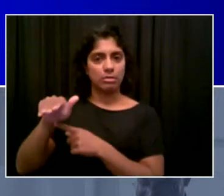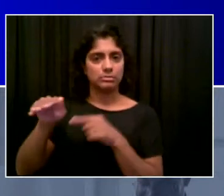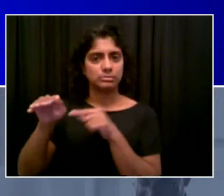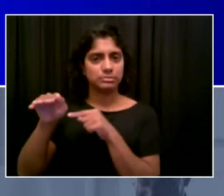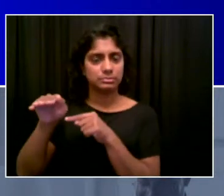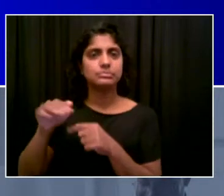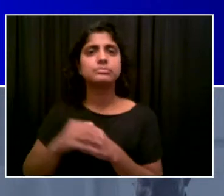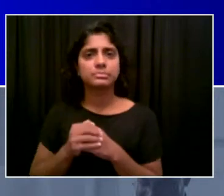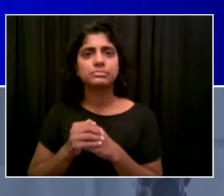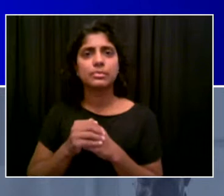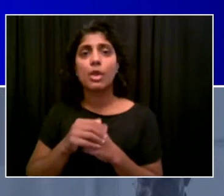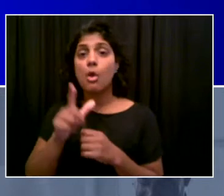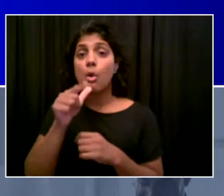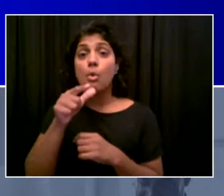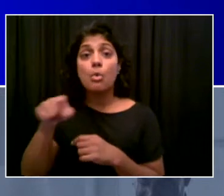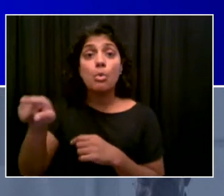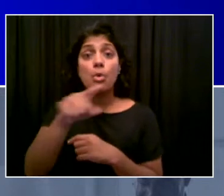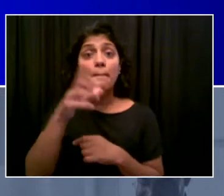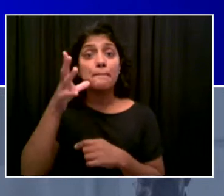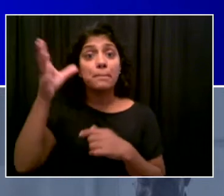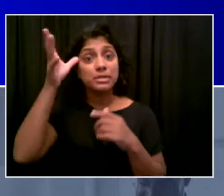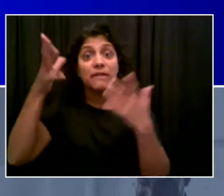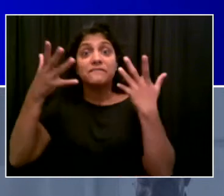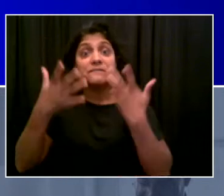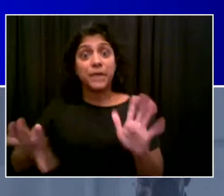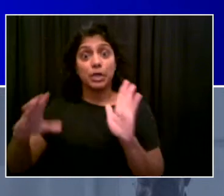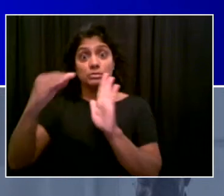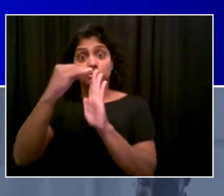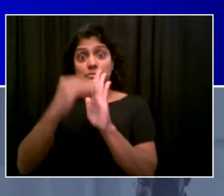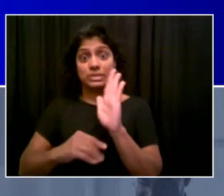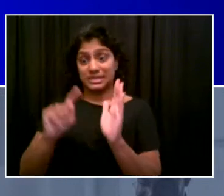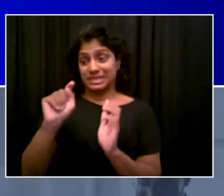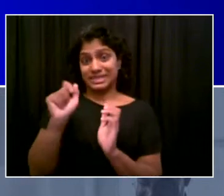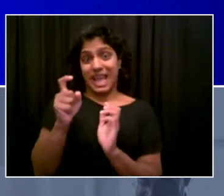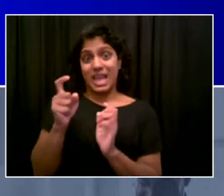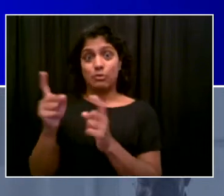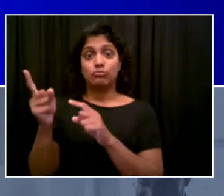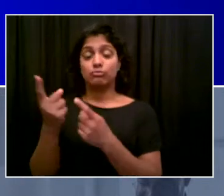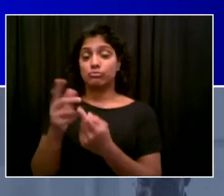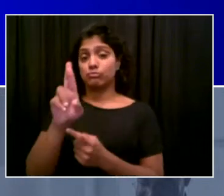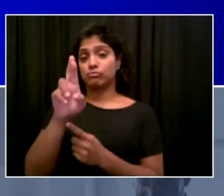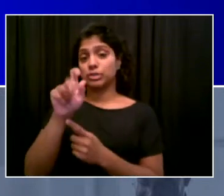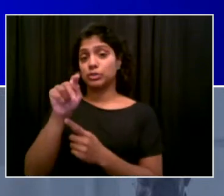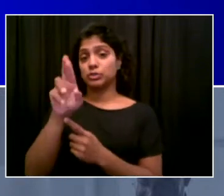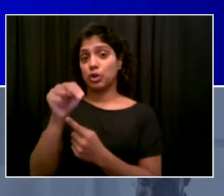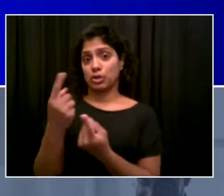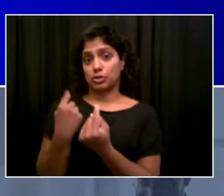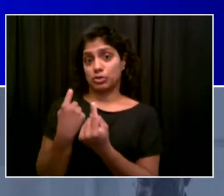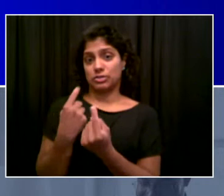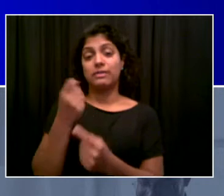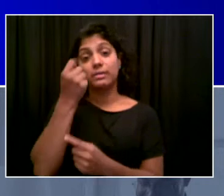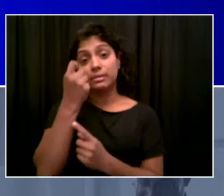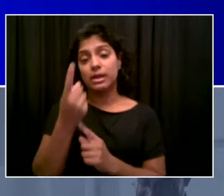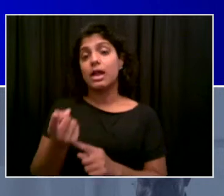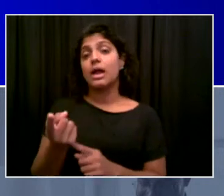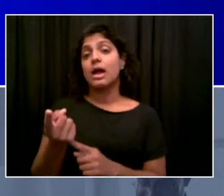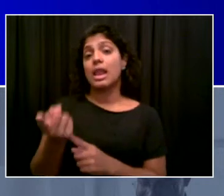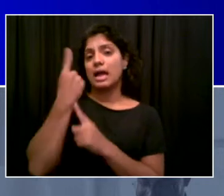YOUR TAXES IN 2019 OR 2020 THEN YOU AUTOMATICALLY ARE SIGNED UP AND YOU WILL BE